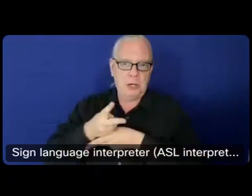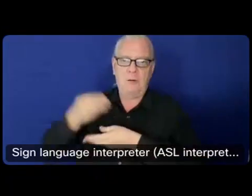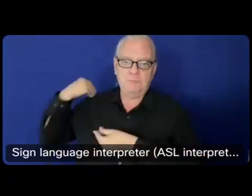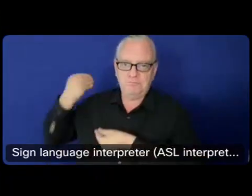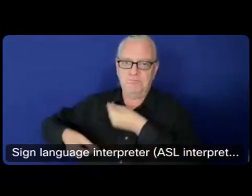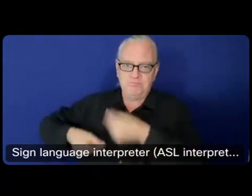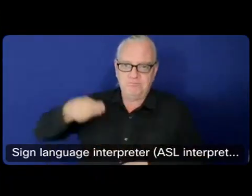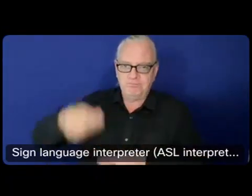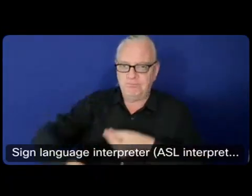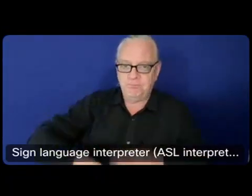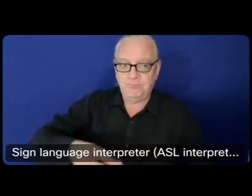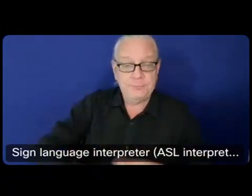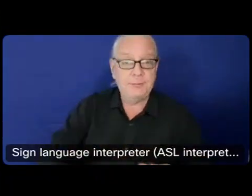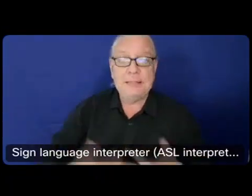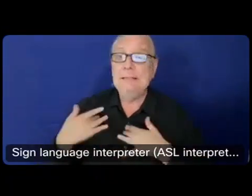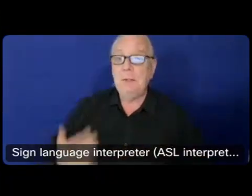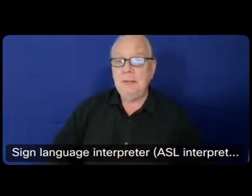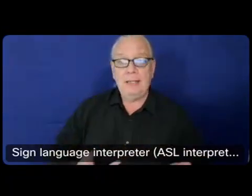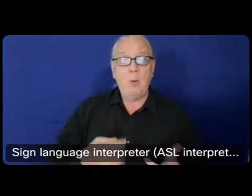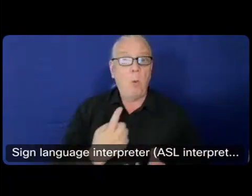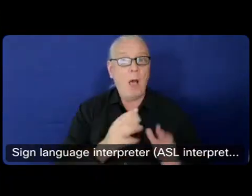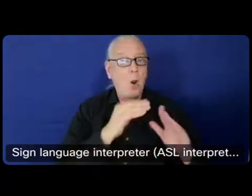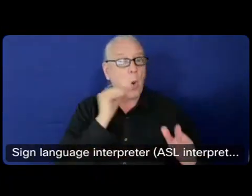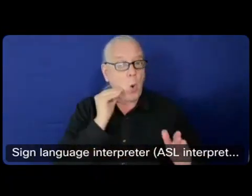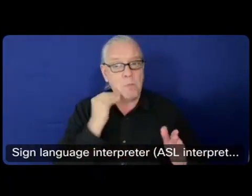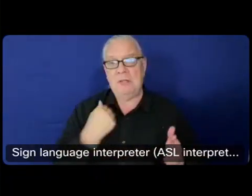multi-generations living in one household, which provide kind of